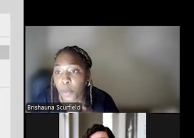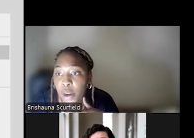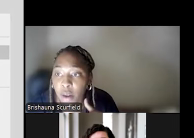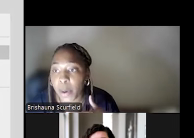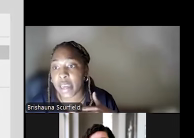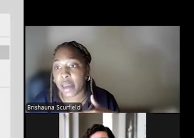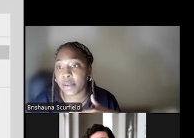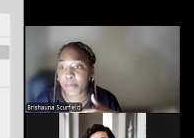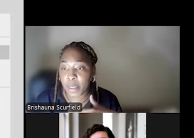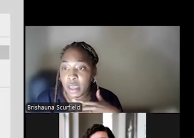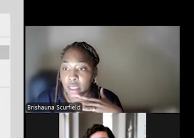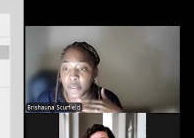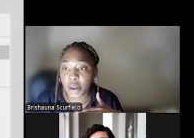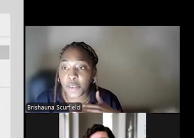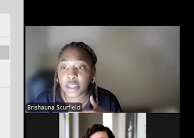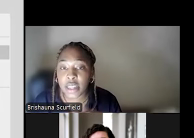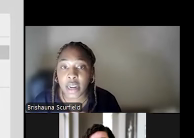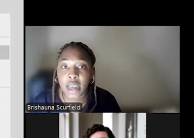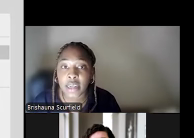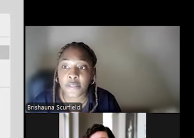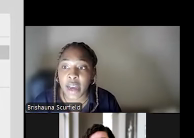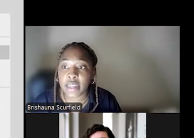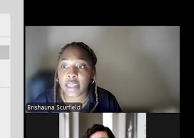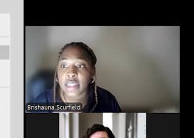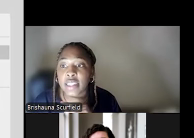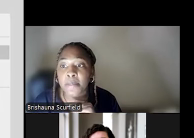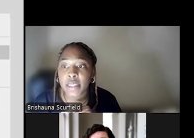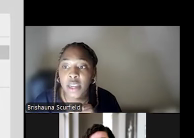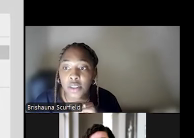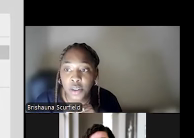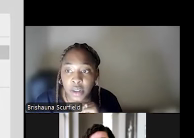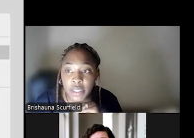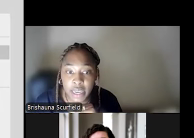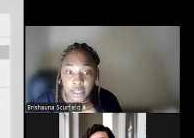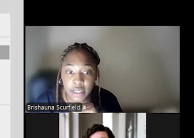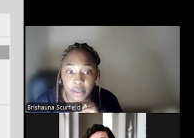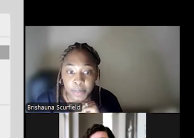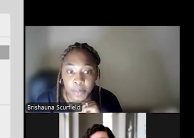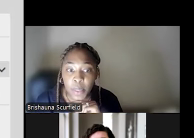we're working our way down, the very first thing that it identifies is the missing alternative text